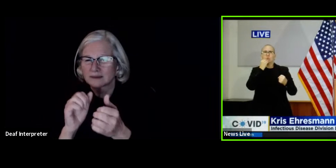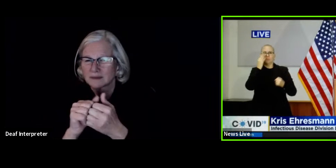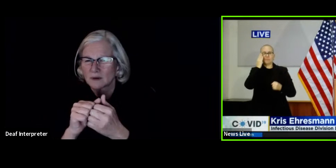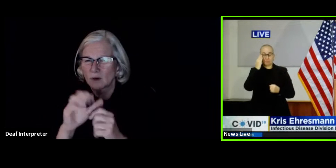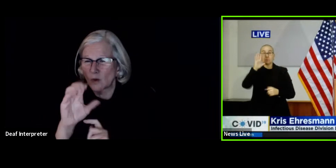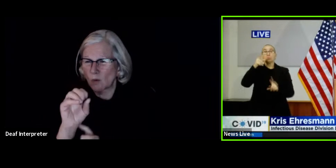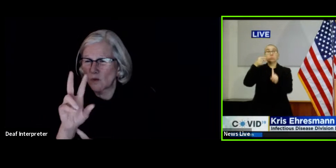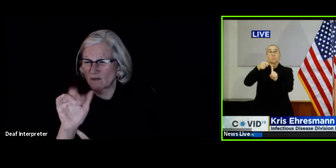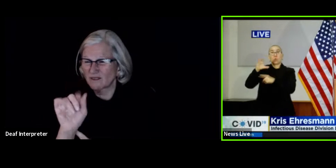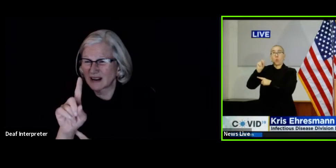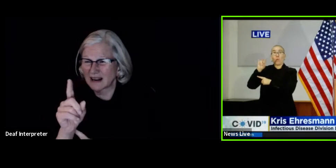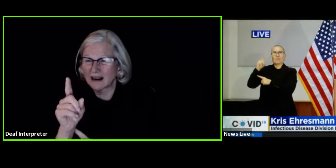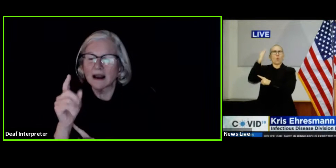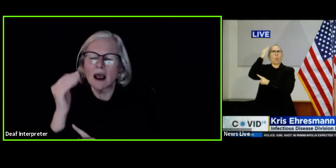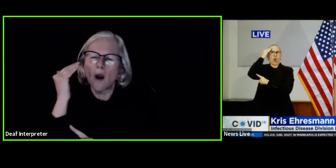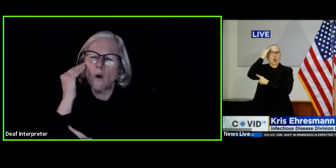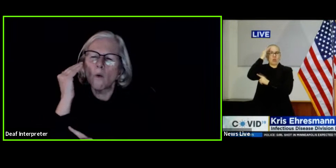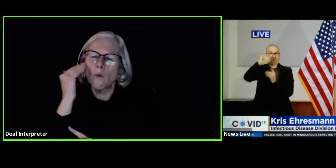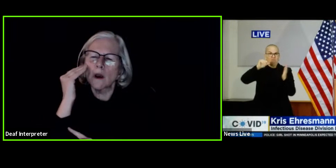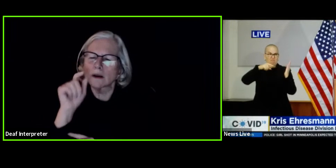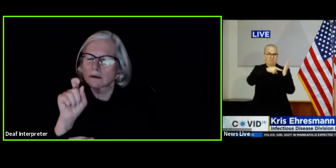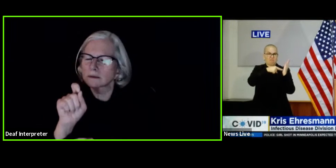OUR TOOL BOX AS PART